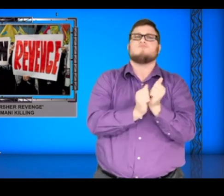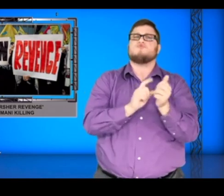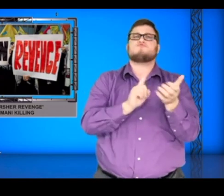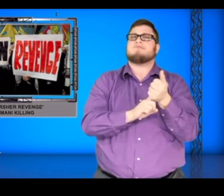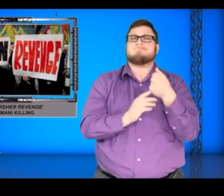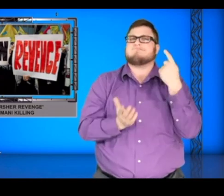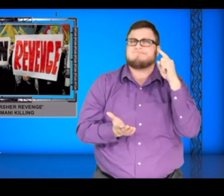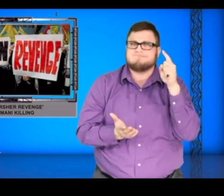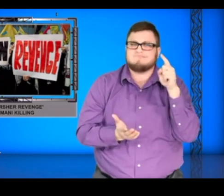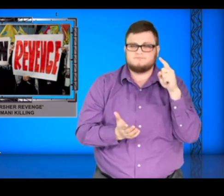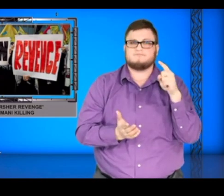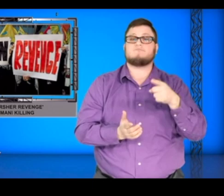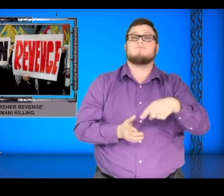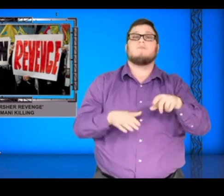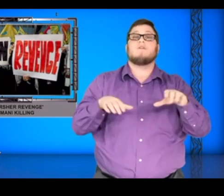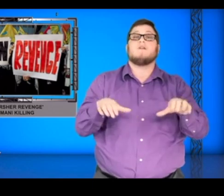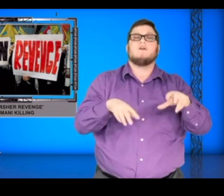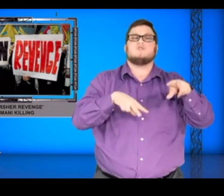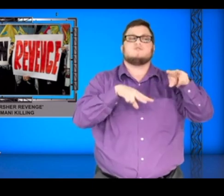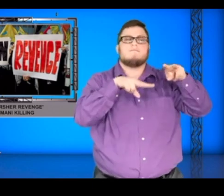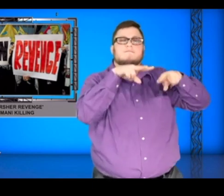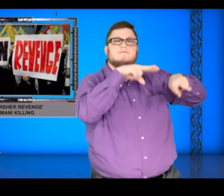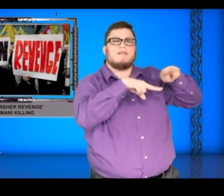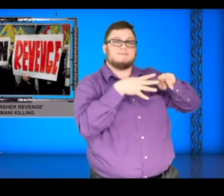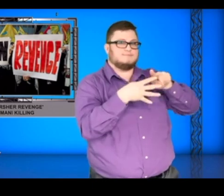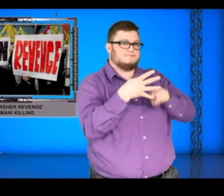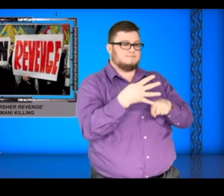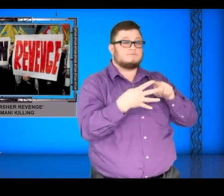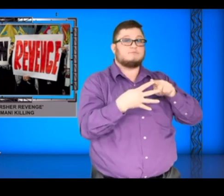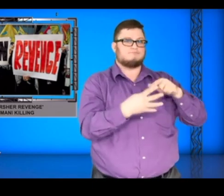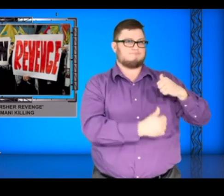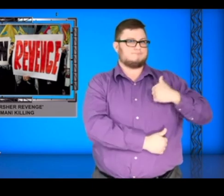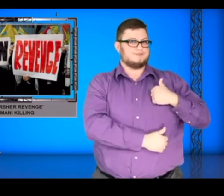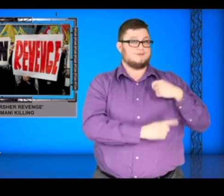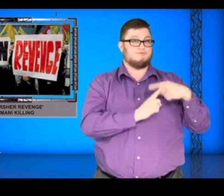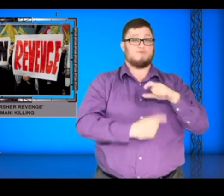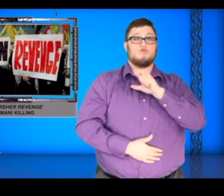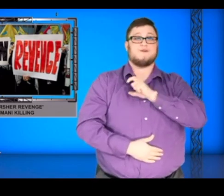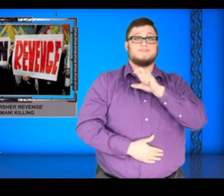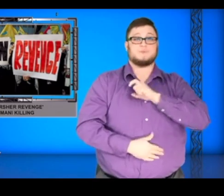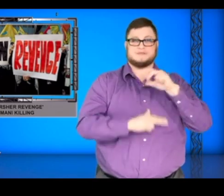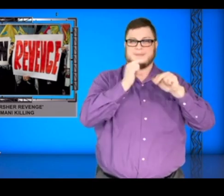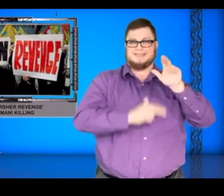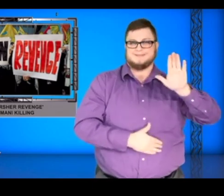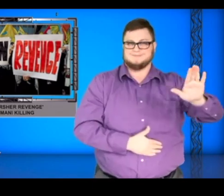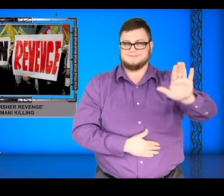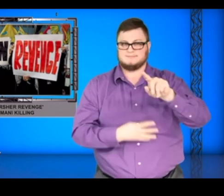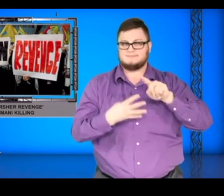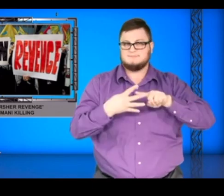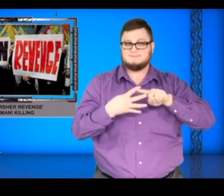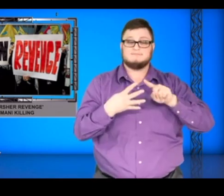They were arrested for conducting surveillance on military and law enforcement facilities,